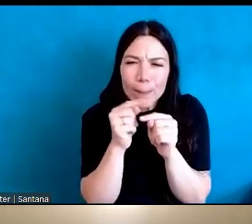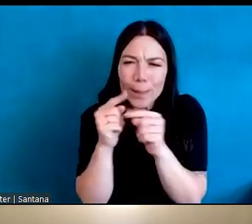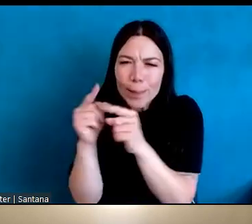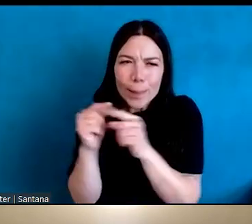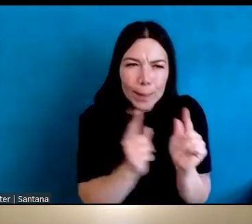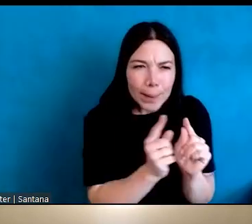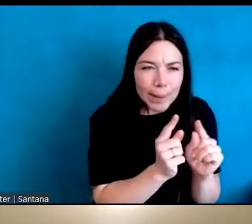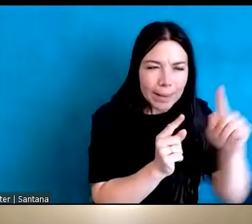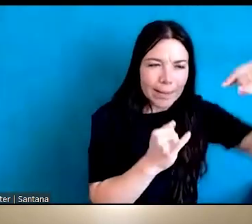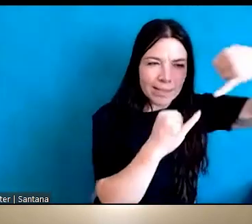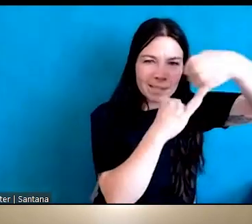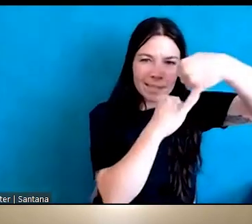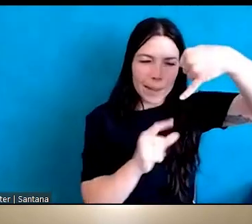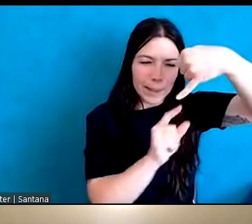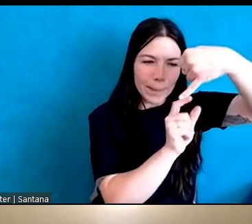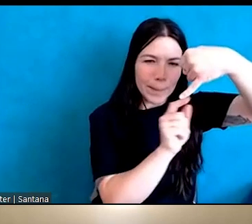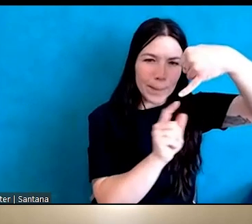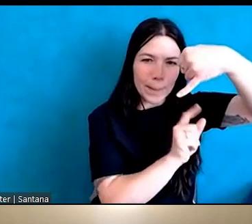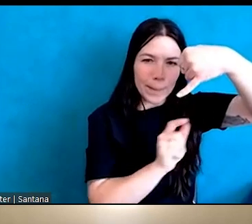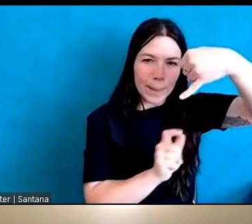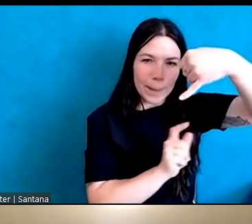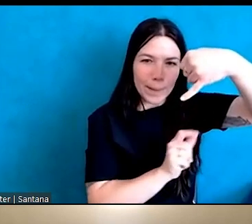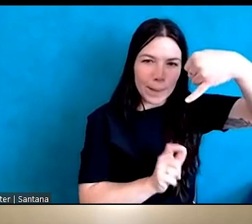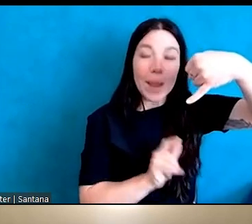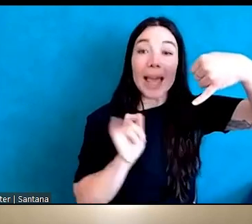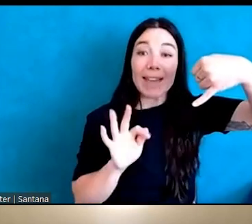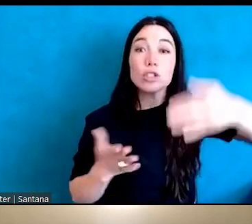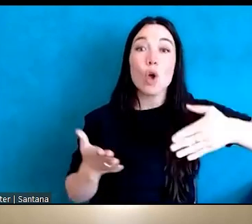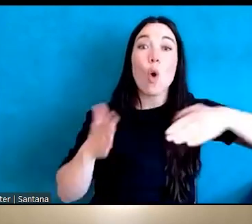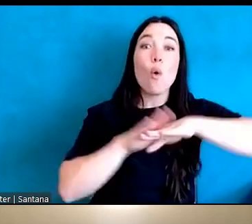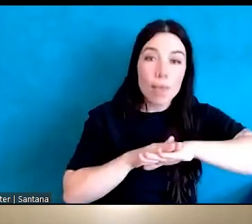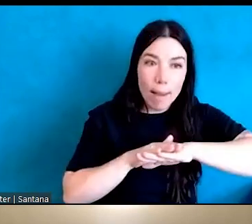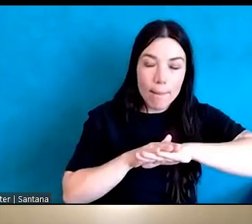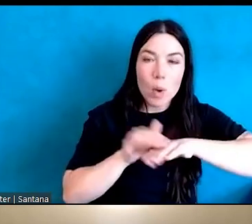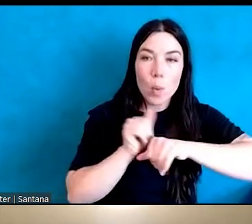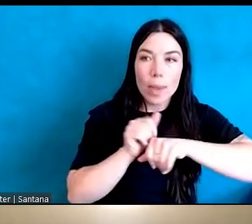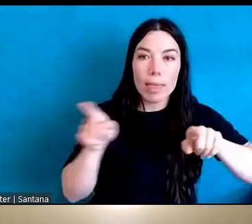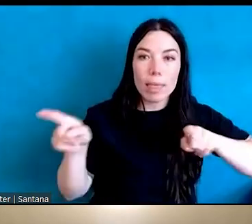when they have overlap in what they're talking about, which you can think of as a sense of alignment or common ground.